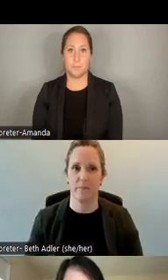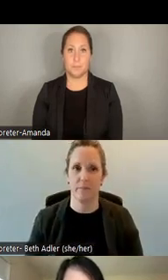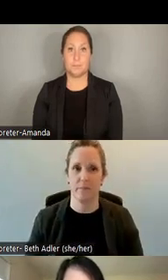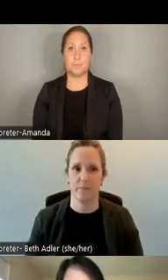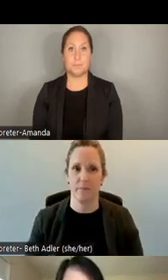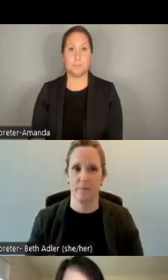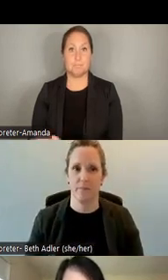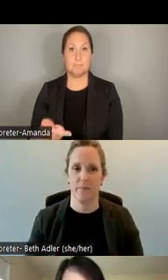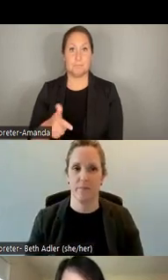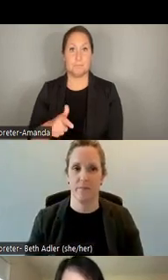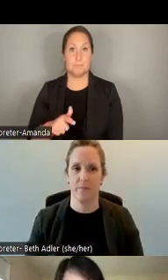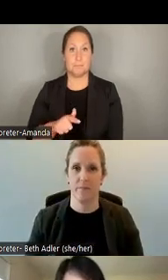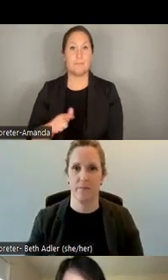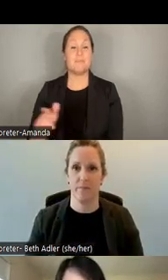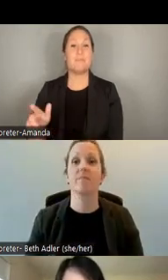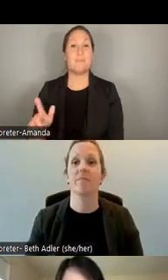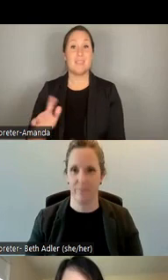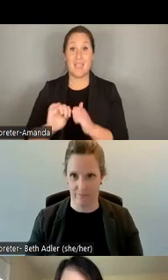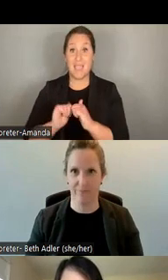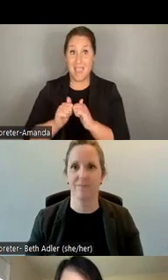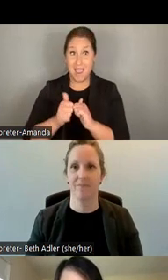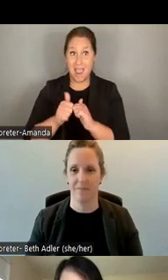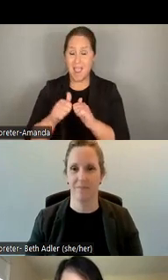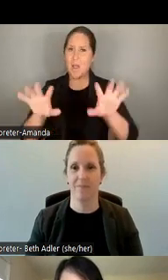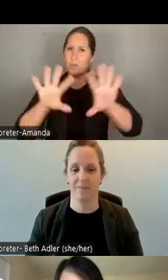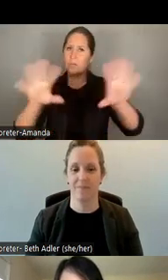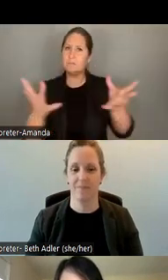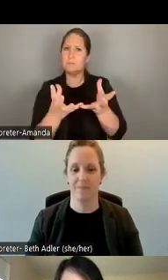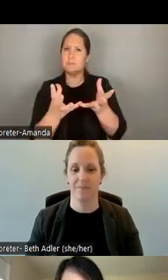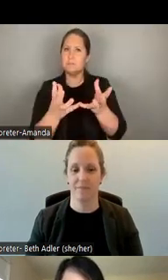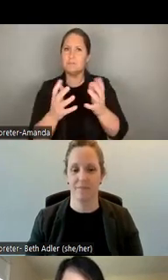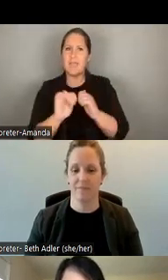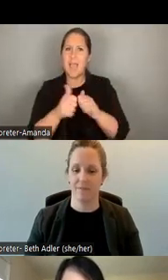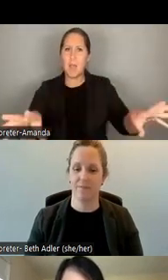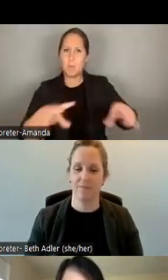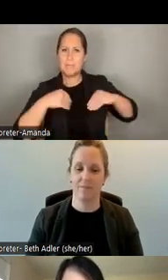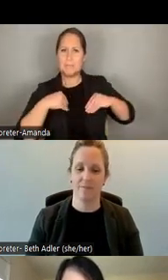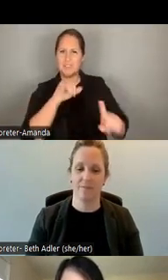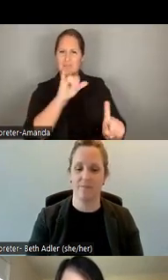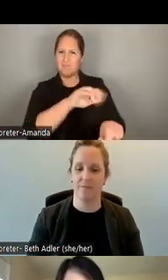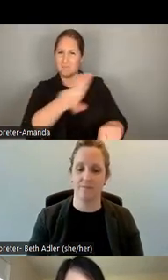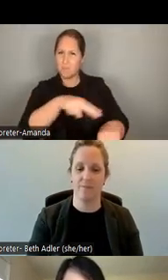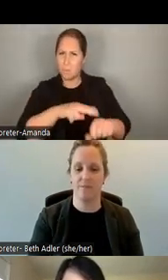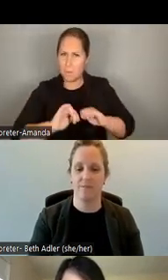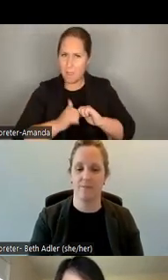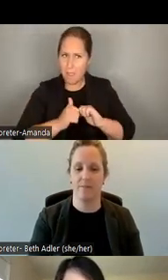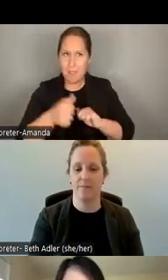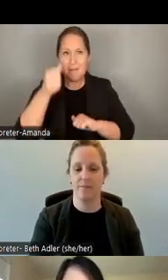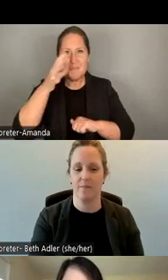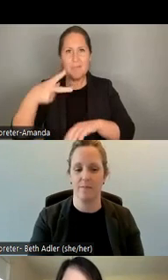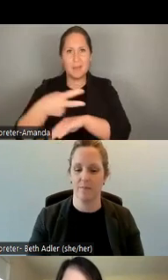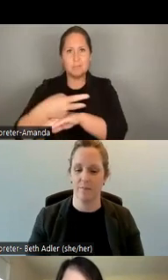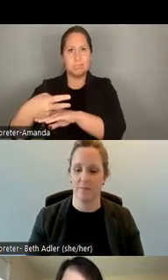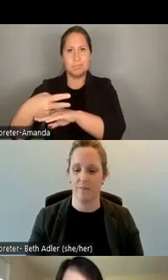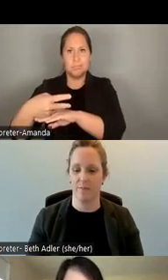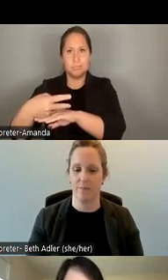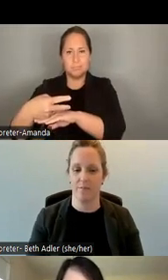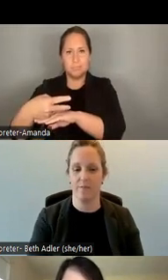so how have we as a society accepted this as normal a man lying on concrete in the midst of